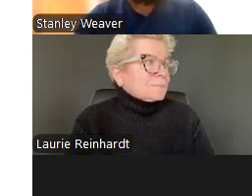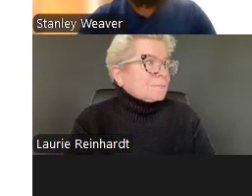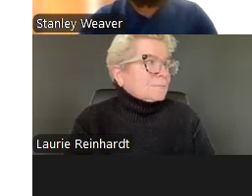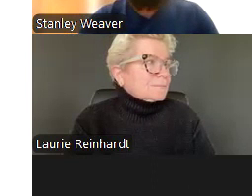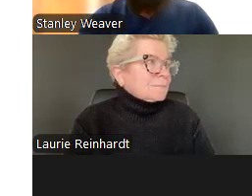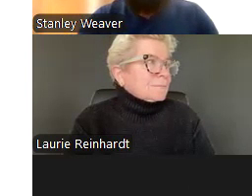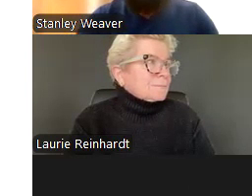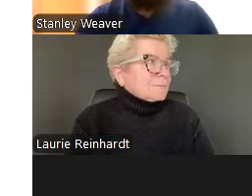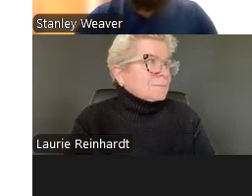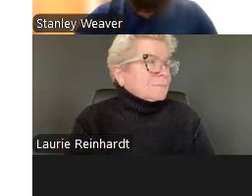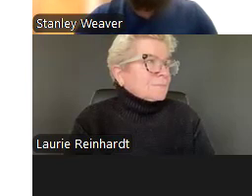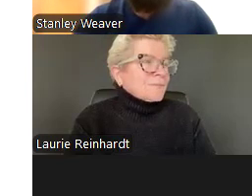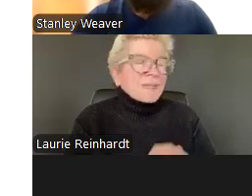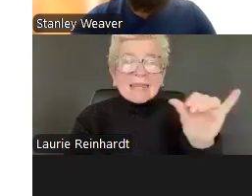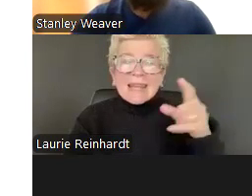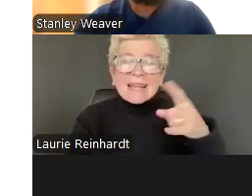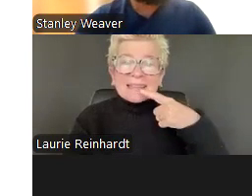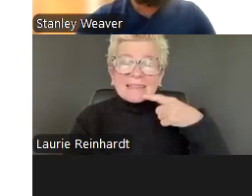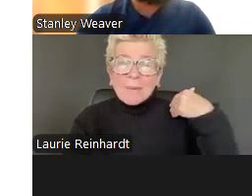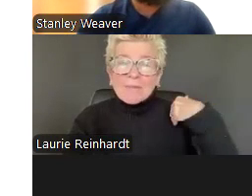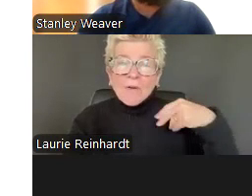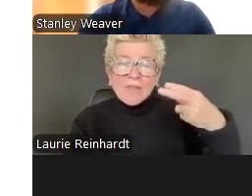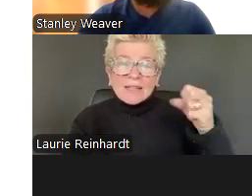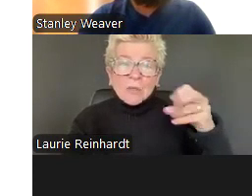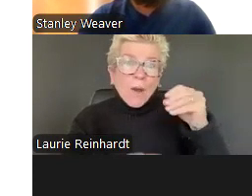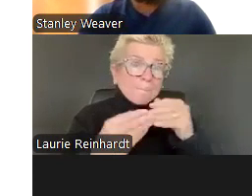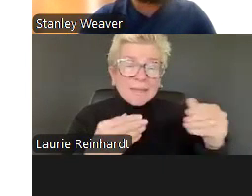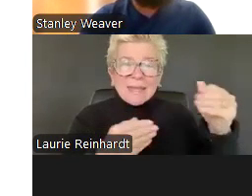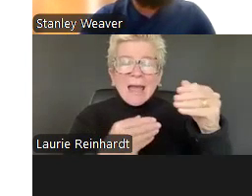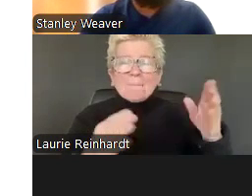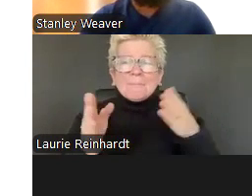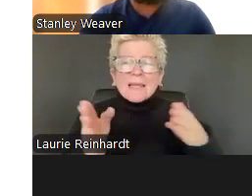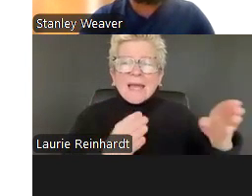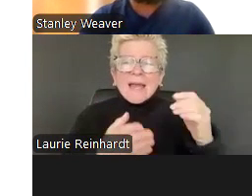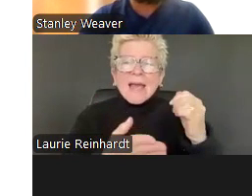So like I stated before, the High School and Beyond plan really helps focus a student's